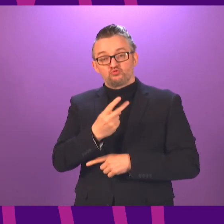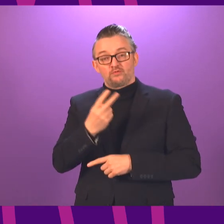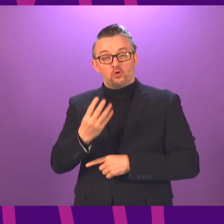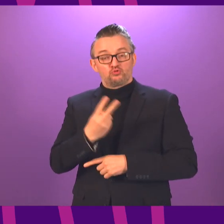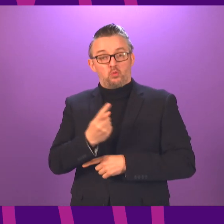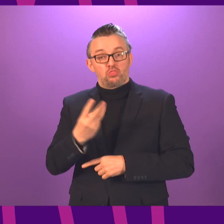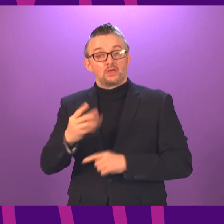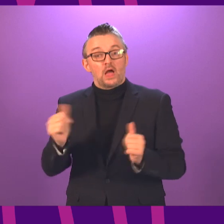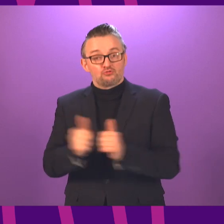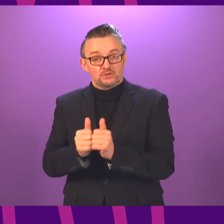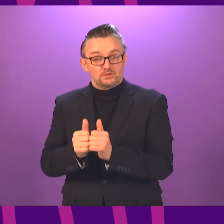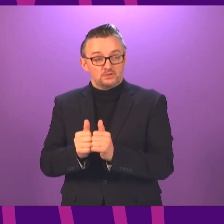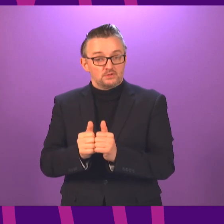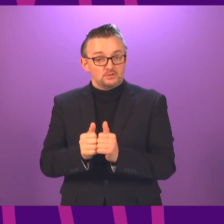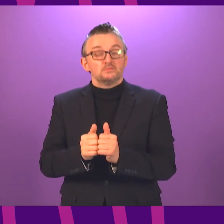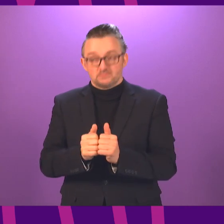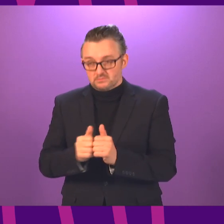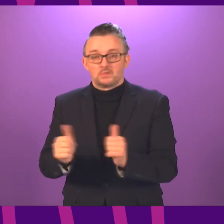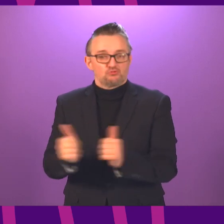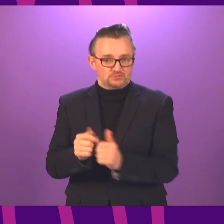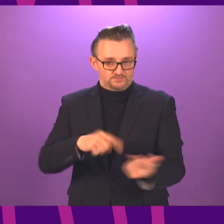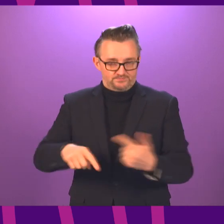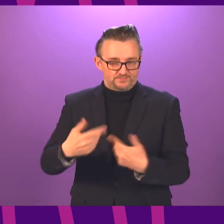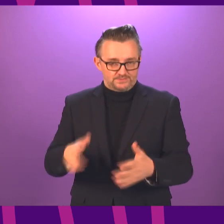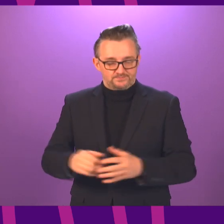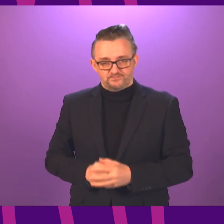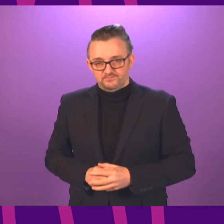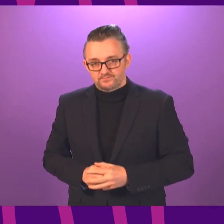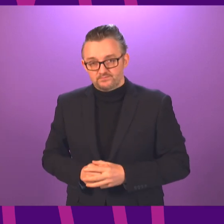Motion moved. Motion agreed to. The Presiding Officer: Mr Macdonald will take over the chair for